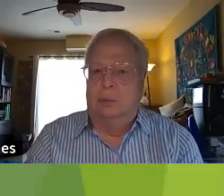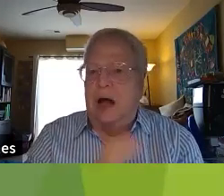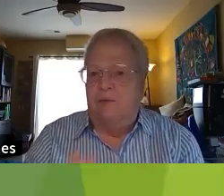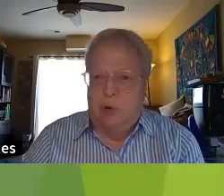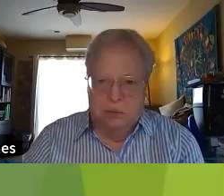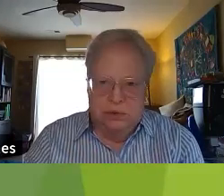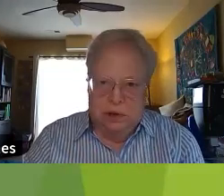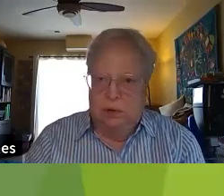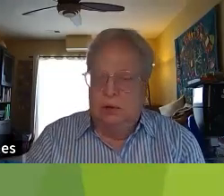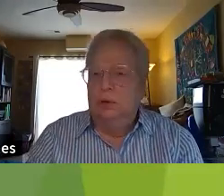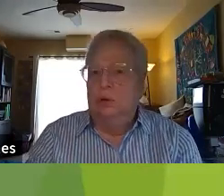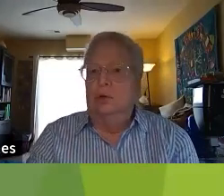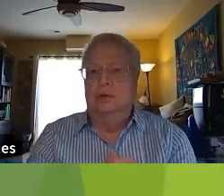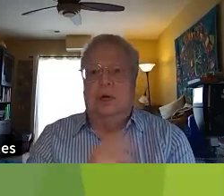the platforms that you can use.